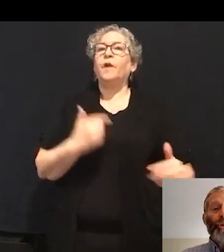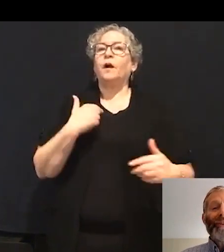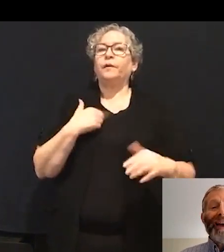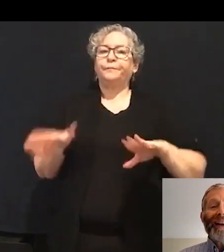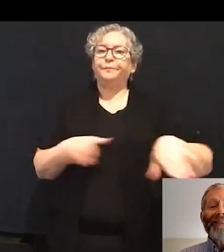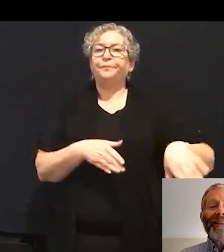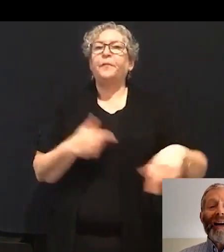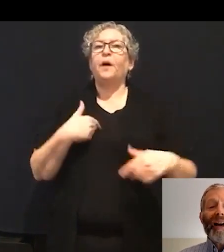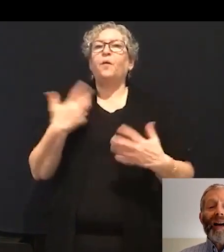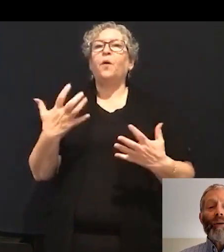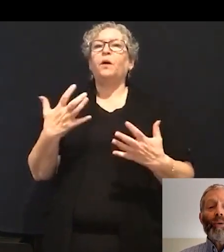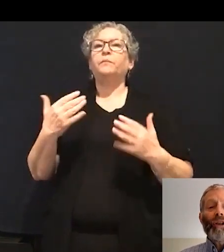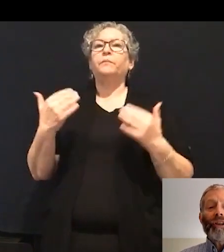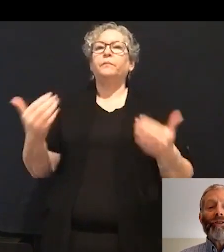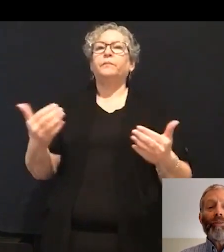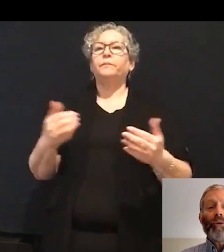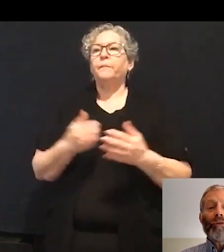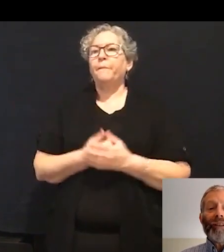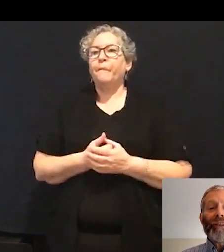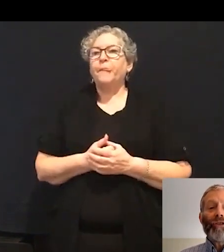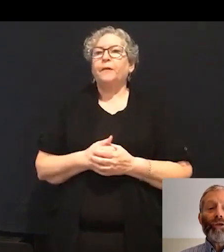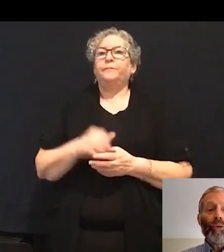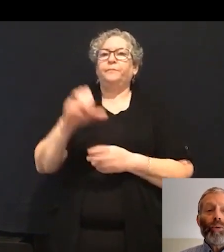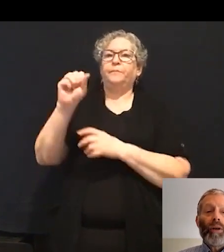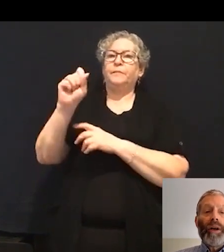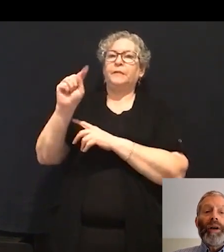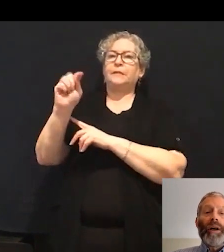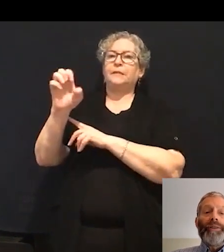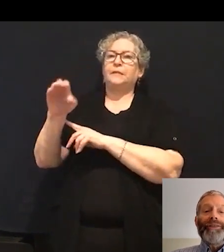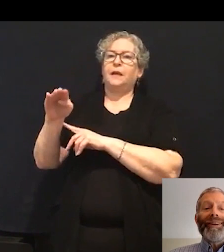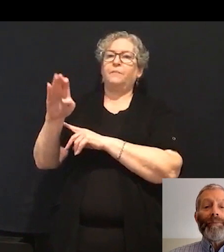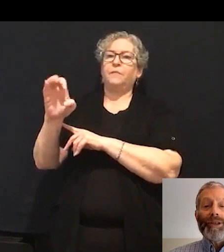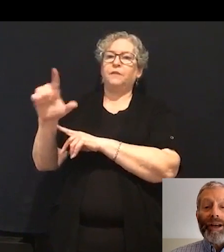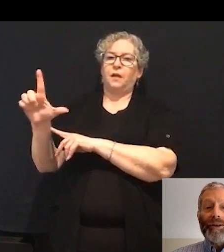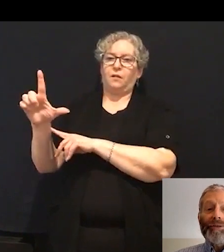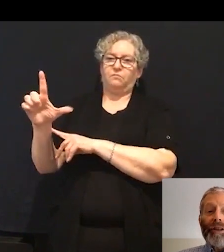So next, I would like to move into stem cells.